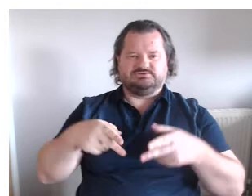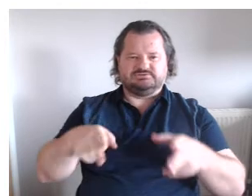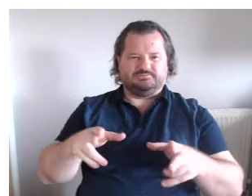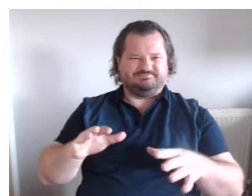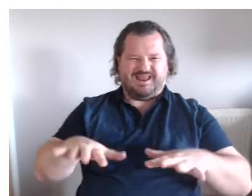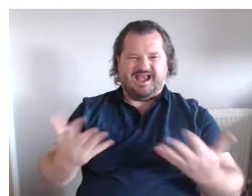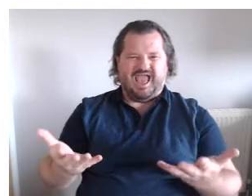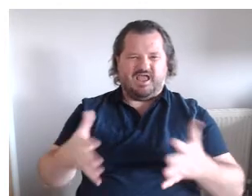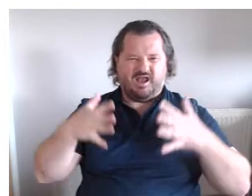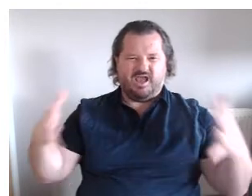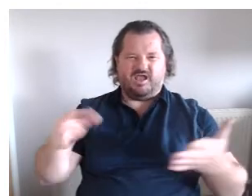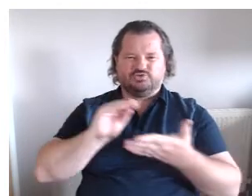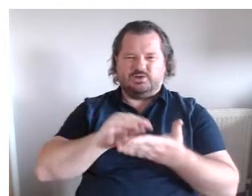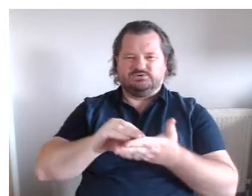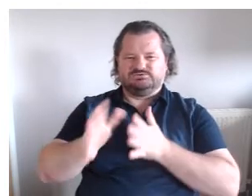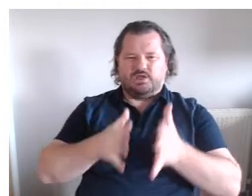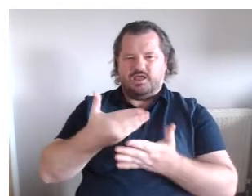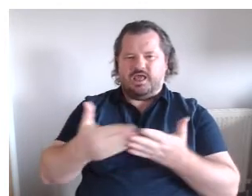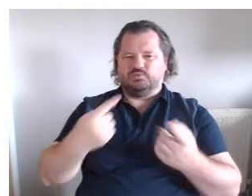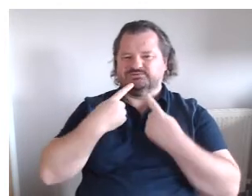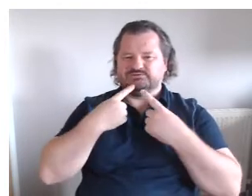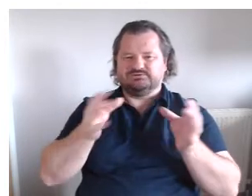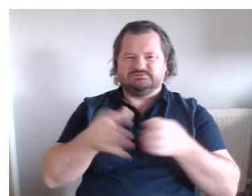is the lack of large annotated sign language datasets.